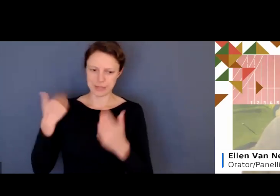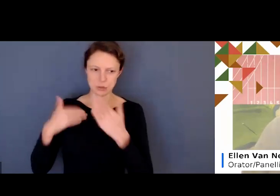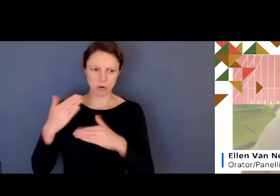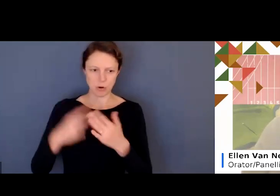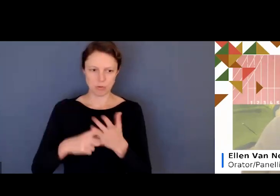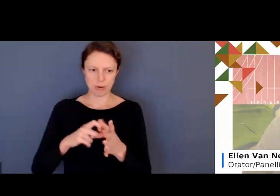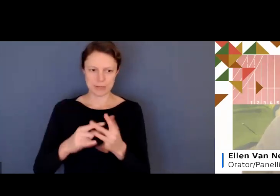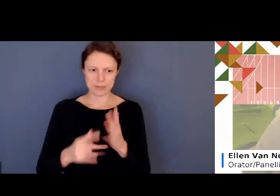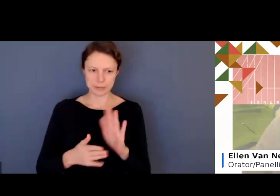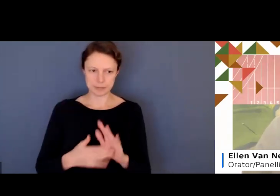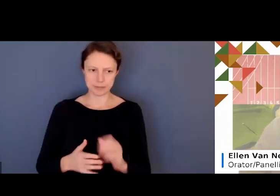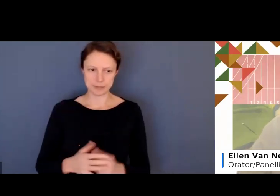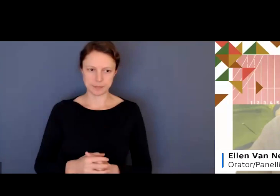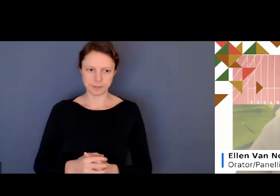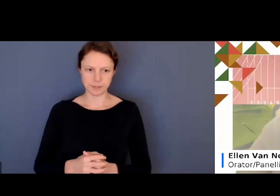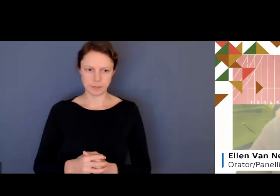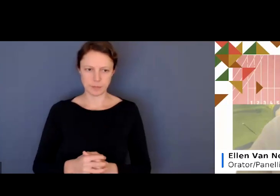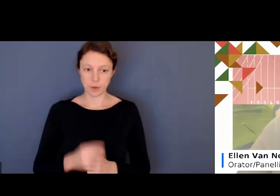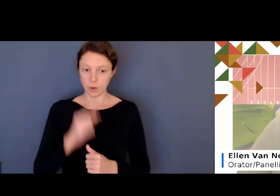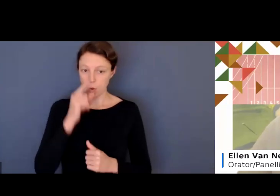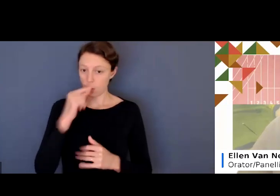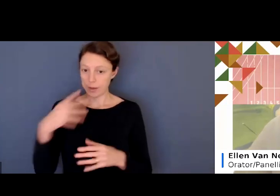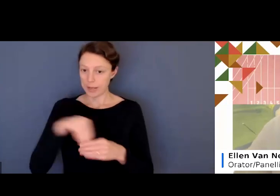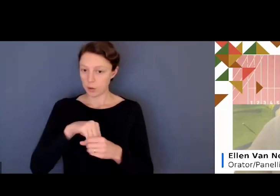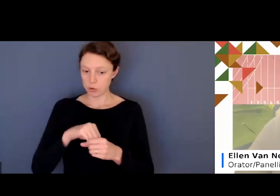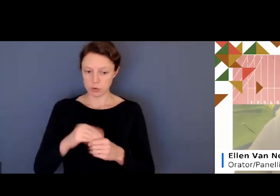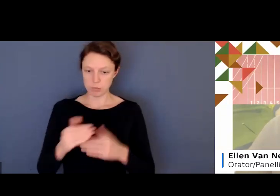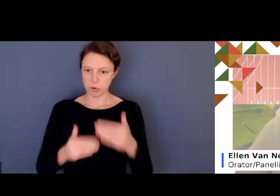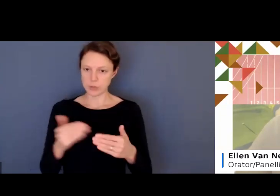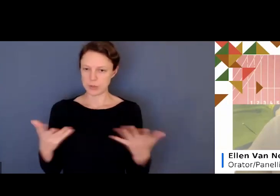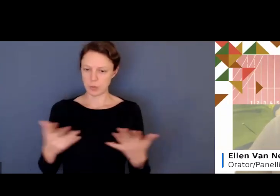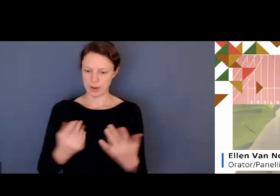could include a process where individuals affected by an injustice are given